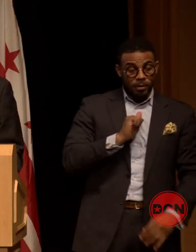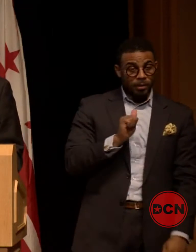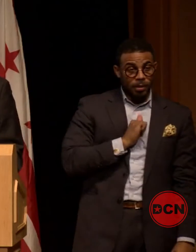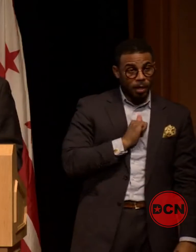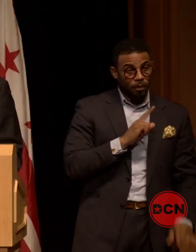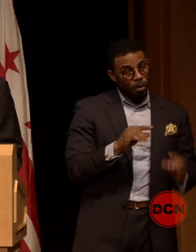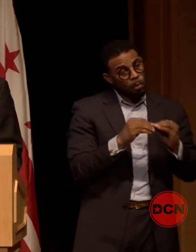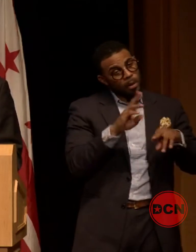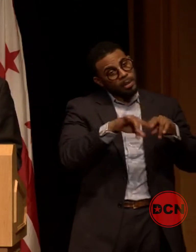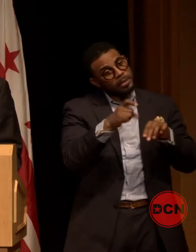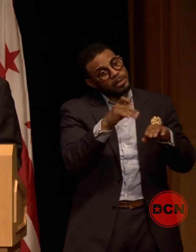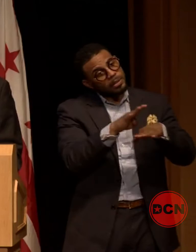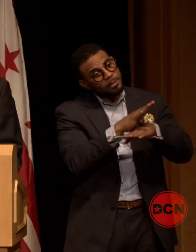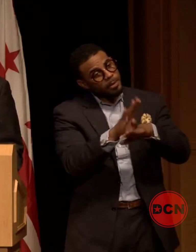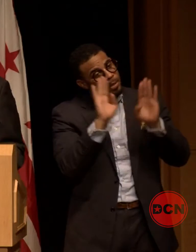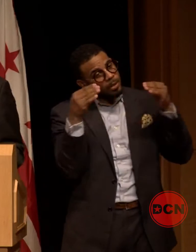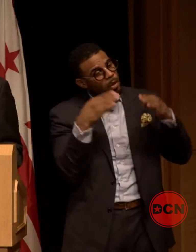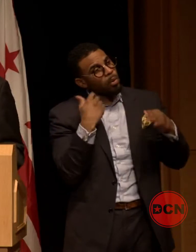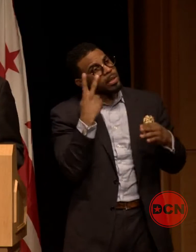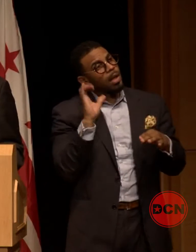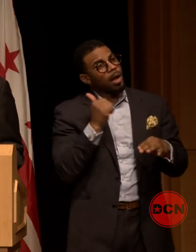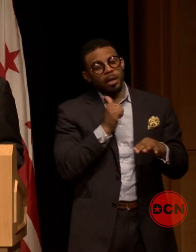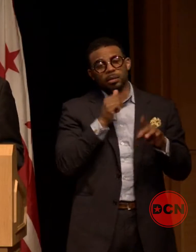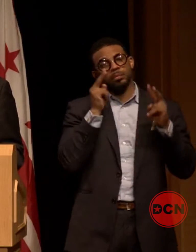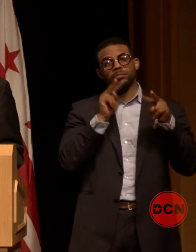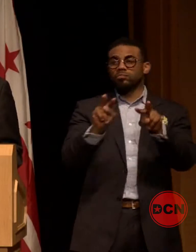AS MORE THAN JUST A BUSINESS. WE SEE OURSELVES AND THIS